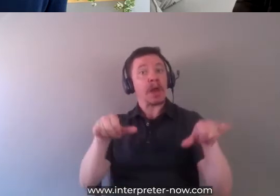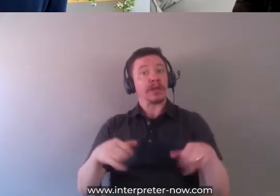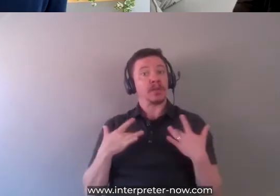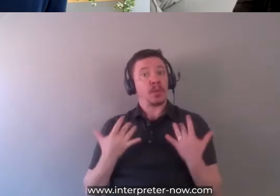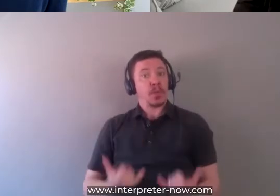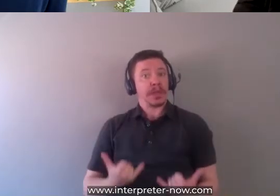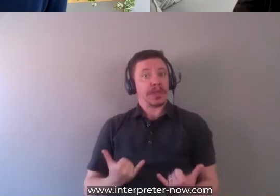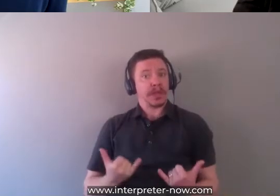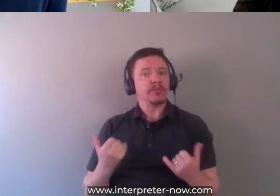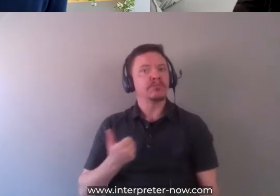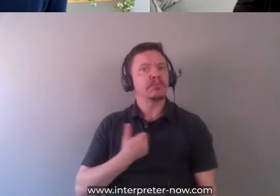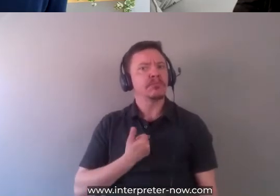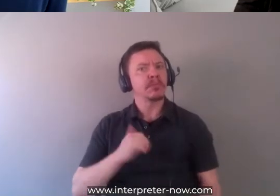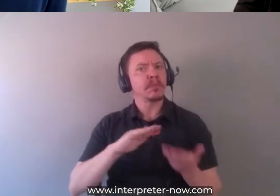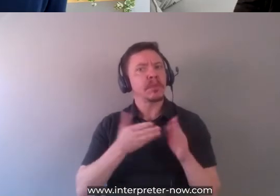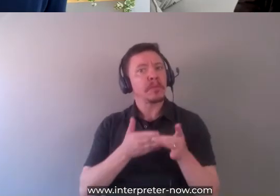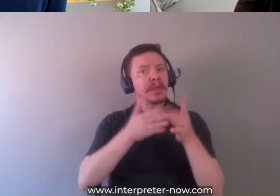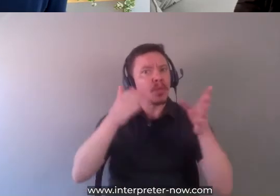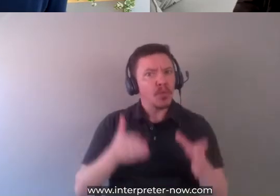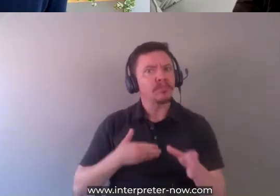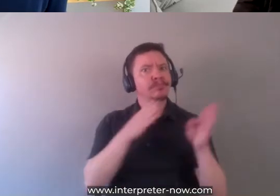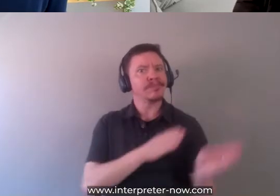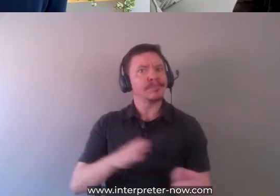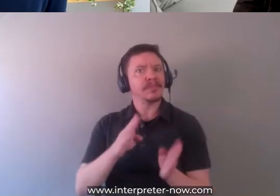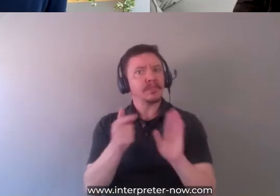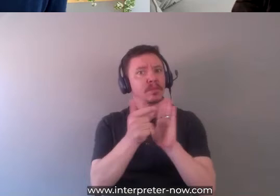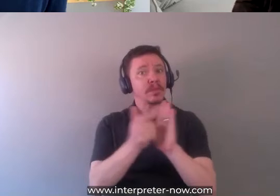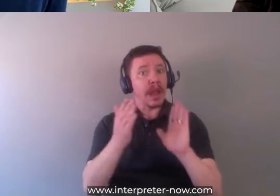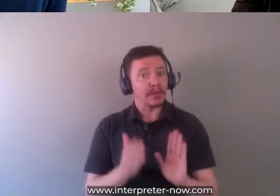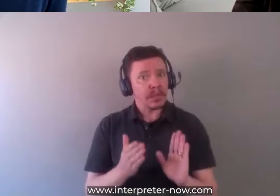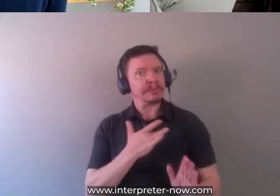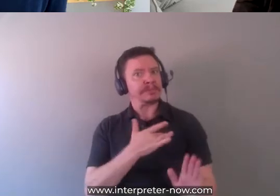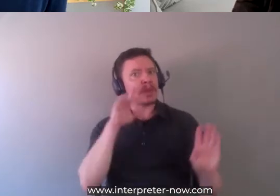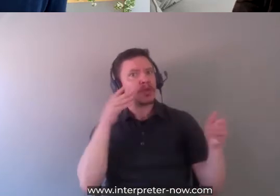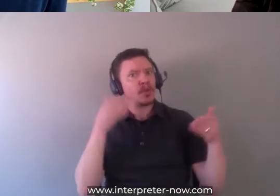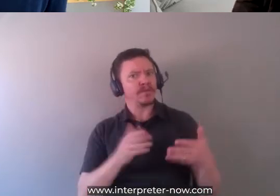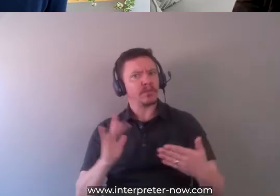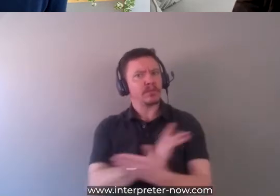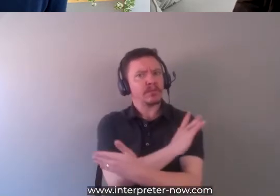a community organizer and advocate and a lawyer, I focus on a range of issues involving different